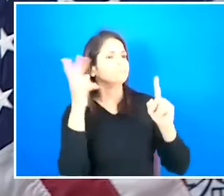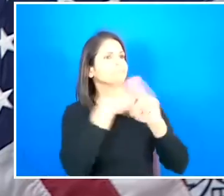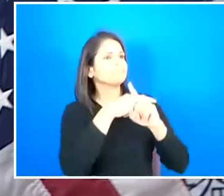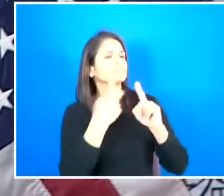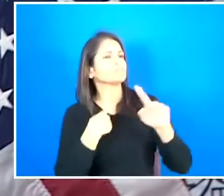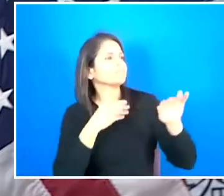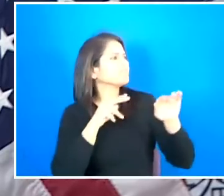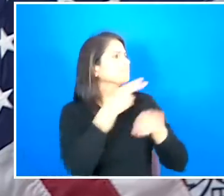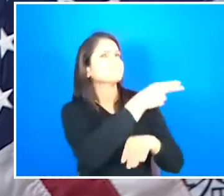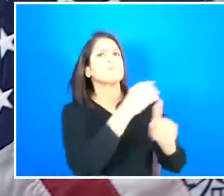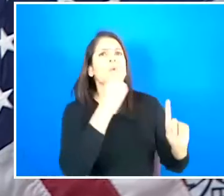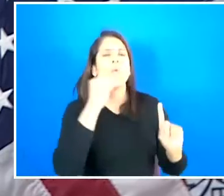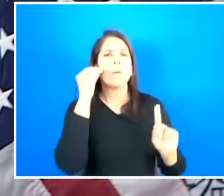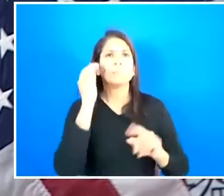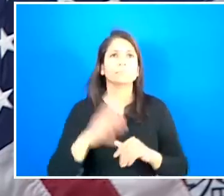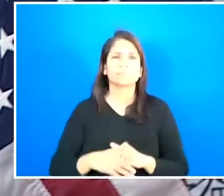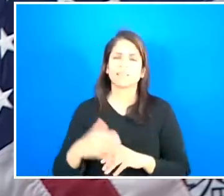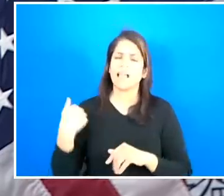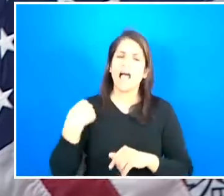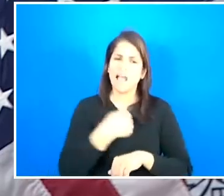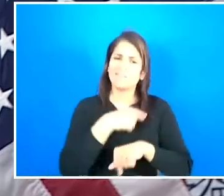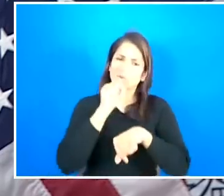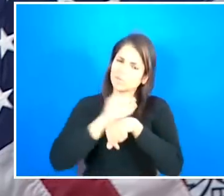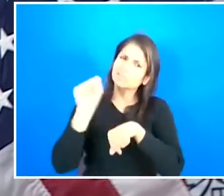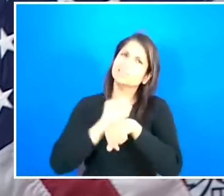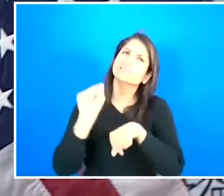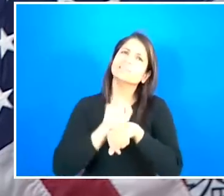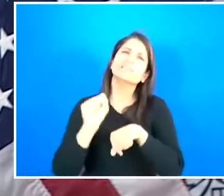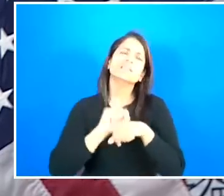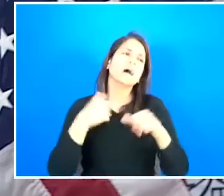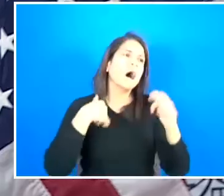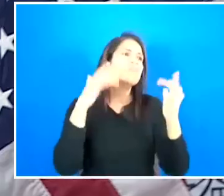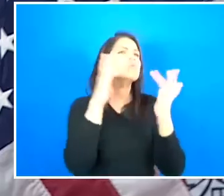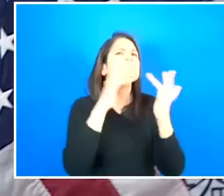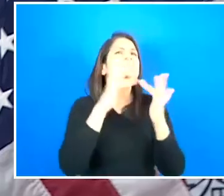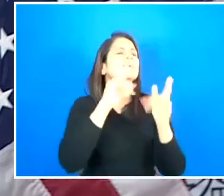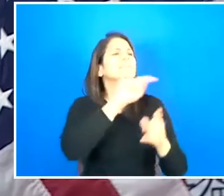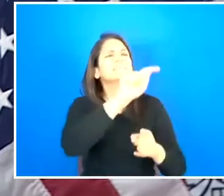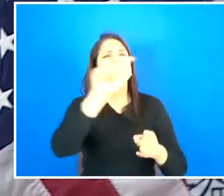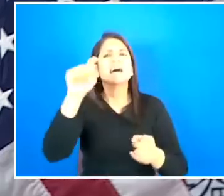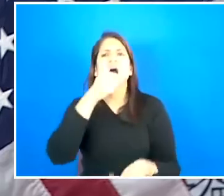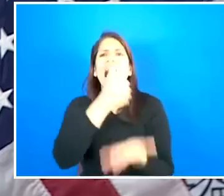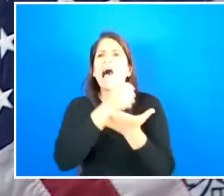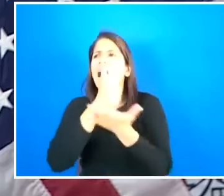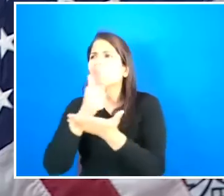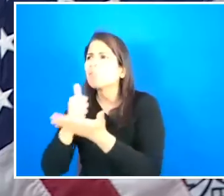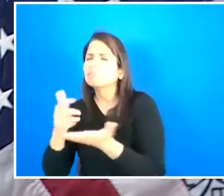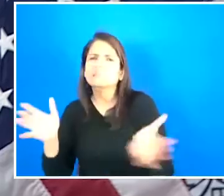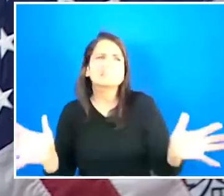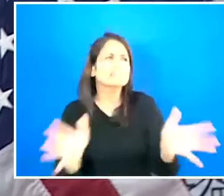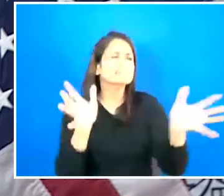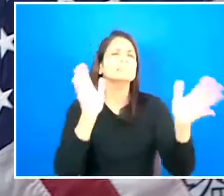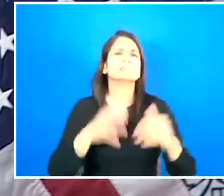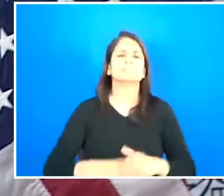HAVEN PLACEMENTS. SOTH AT DOES NOT STOP. NOW, ON THE QUESTION ON WHO'S RESPONSIBLE FOR HMEOLSESNSES I N THE SUBWAYS, IT'S